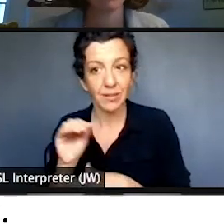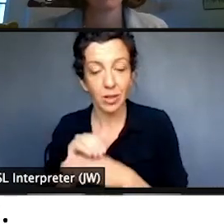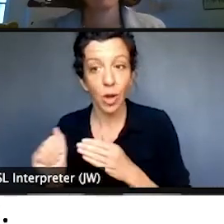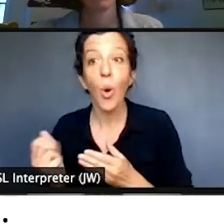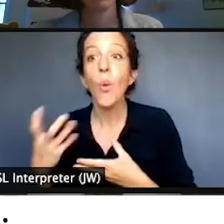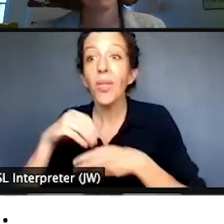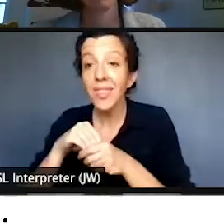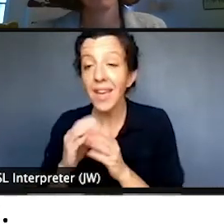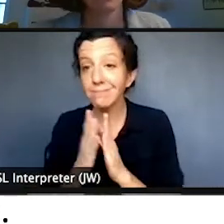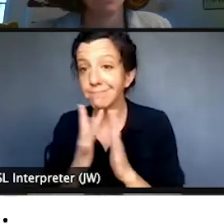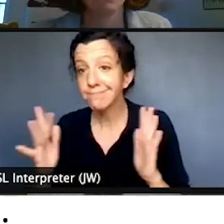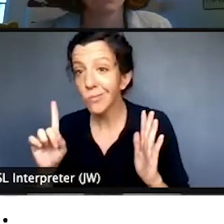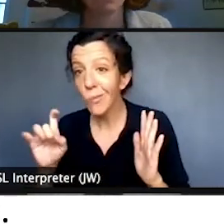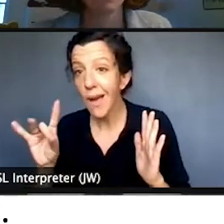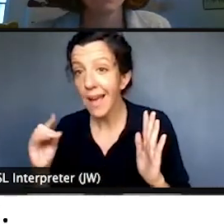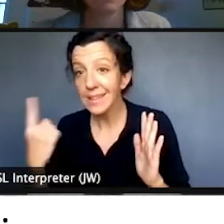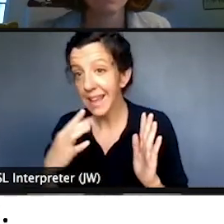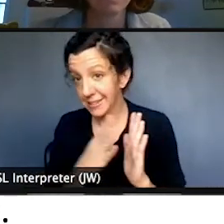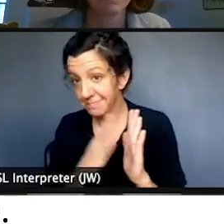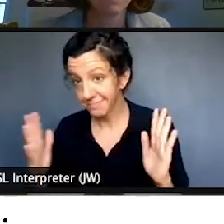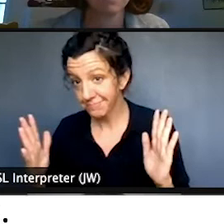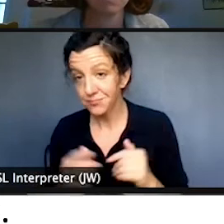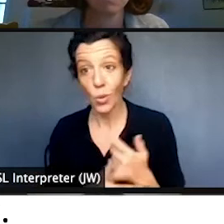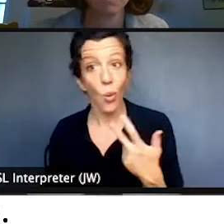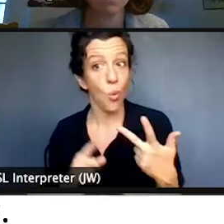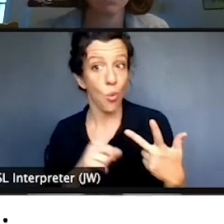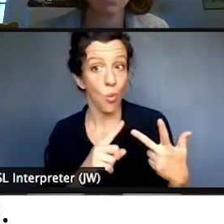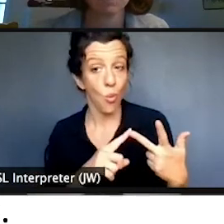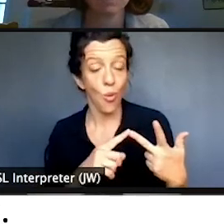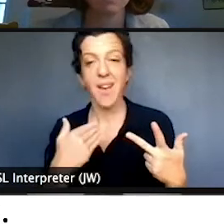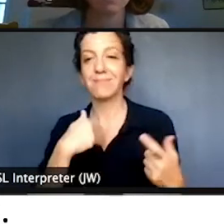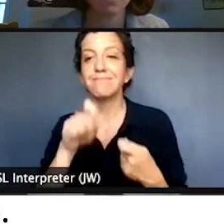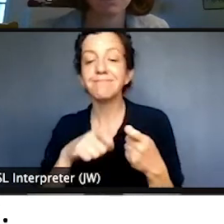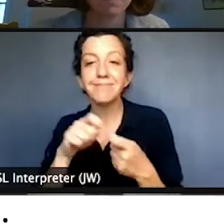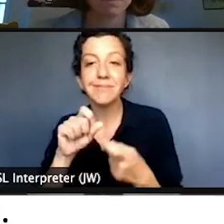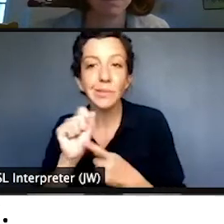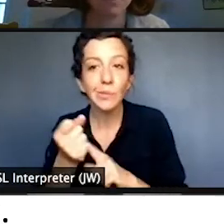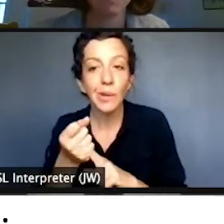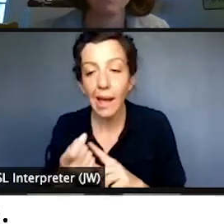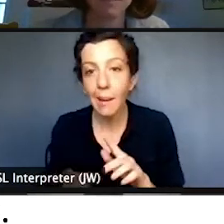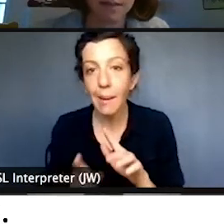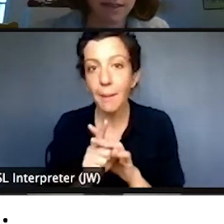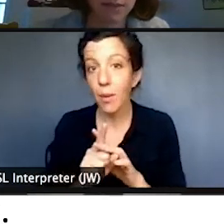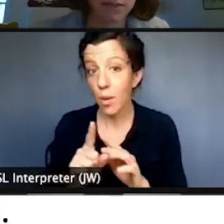that it would require state and local law enforcement to collect DNA samples from adults convicted of certain types of misdemeanors,